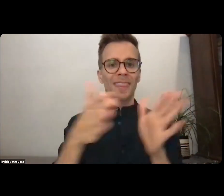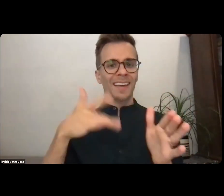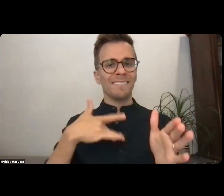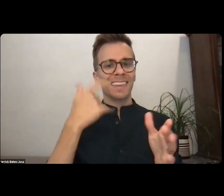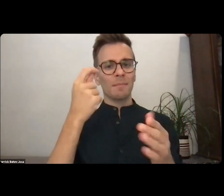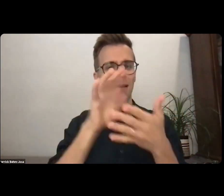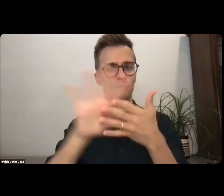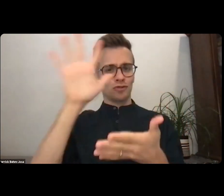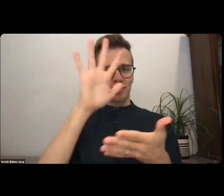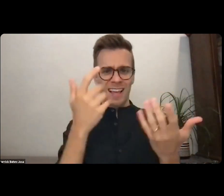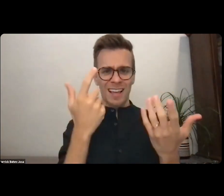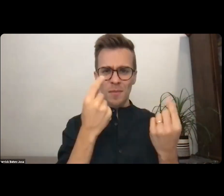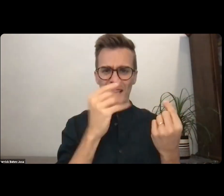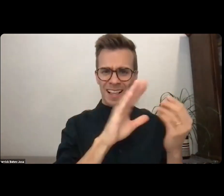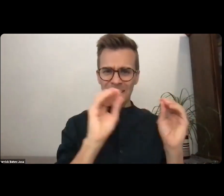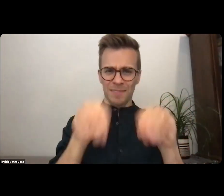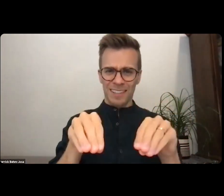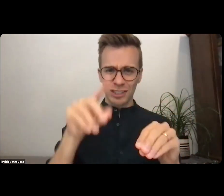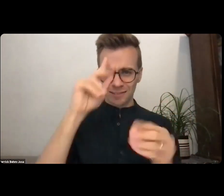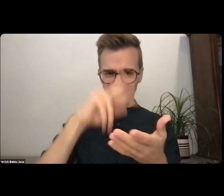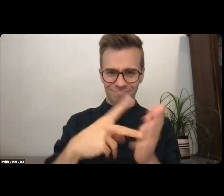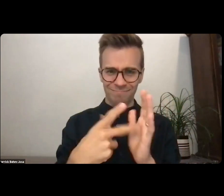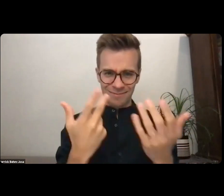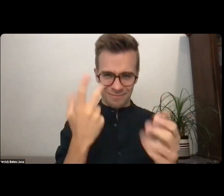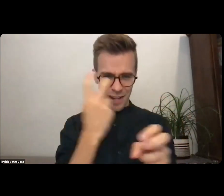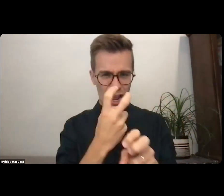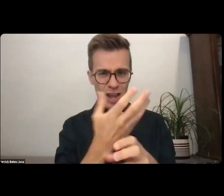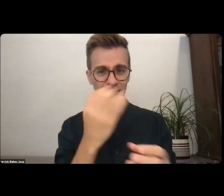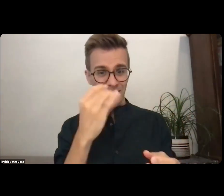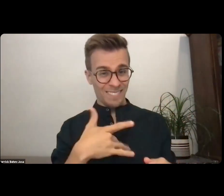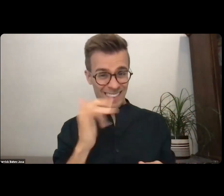So, of course, the cultural plan does feel a little bit abstract in terms of the implementation